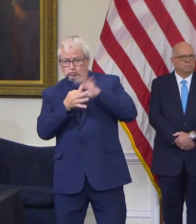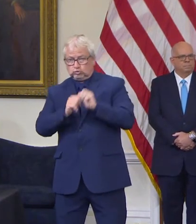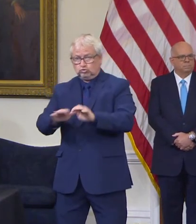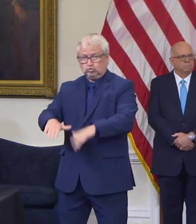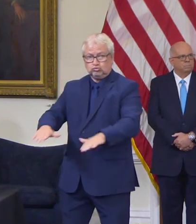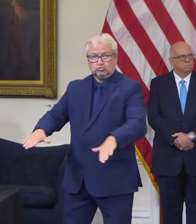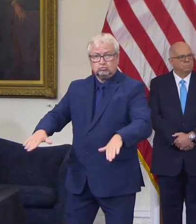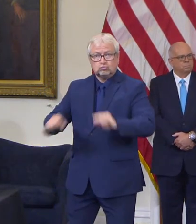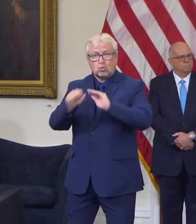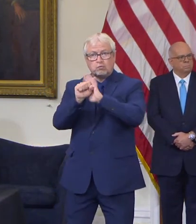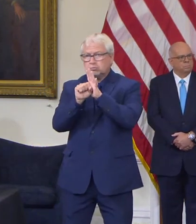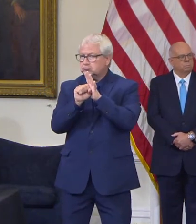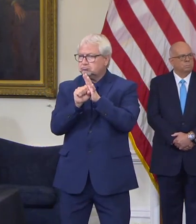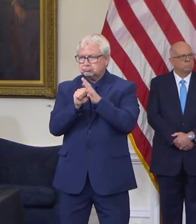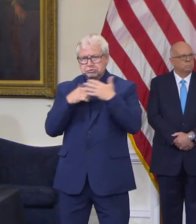children with COVID-19 rates have remained stable.